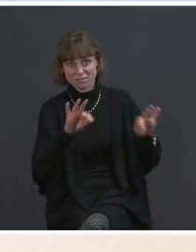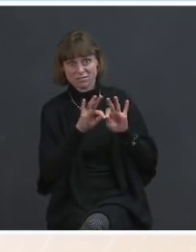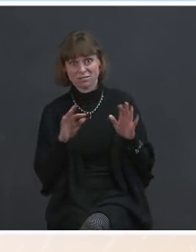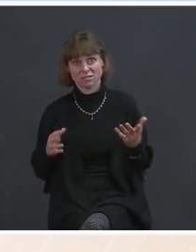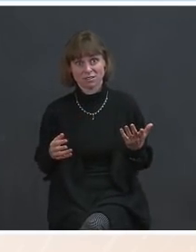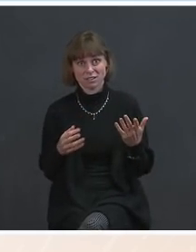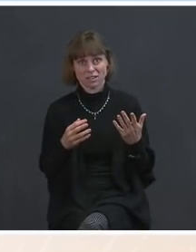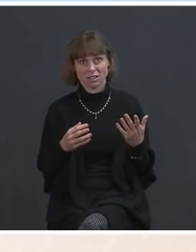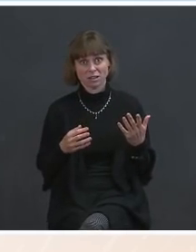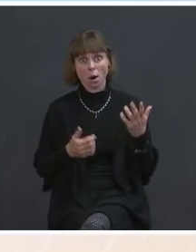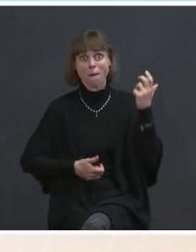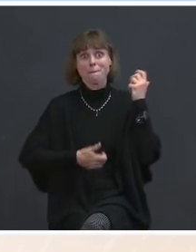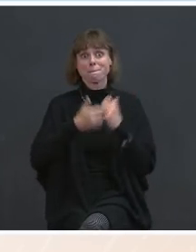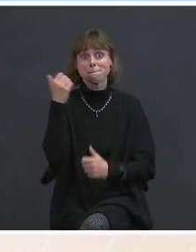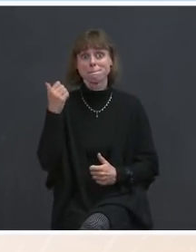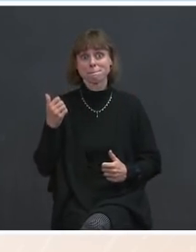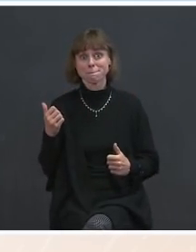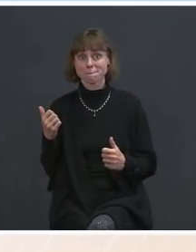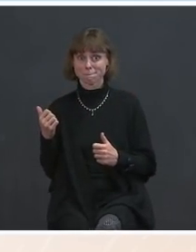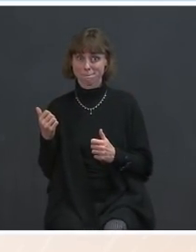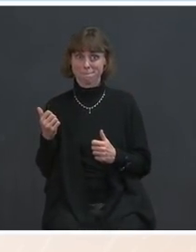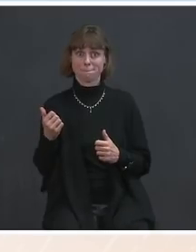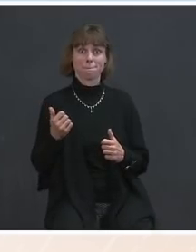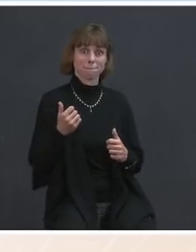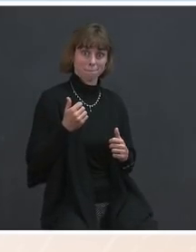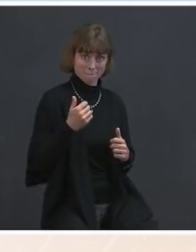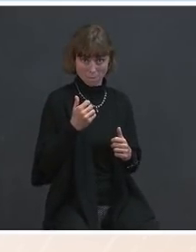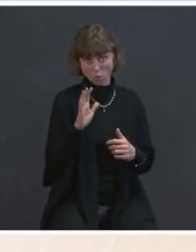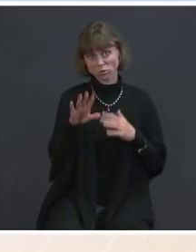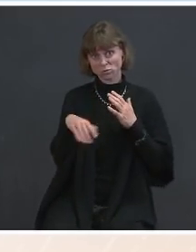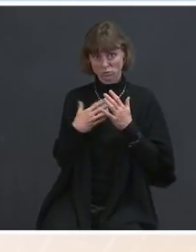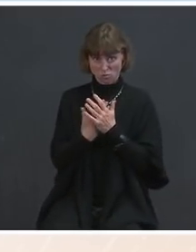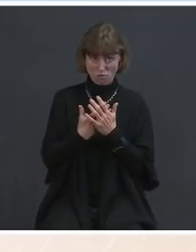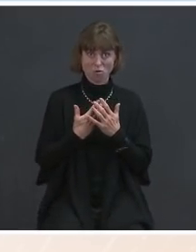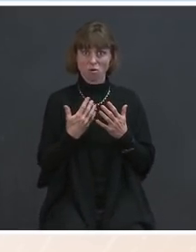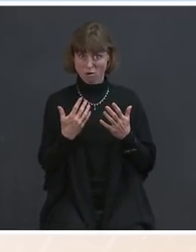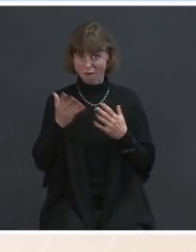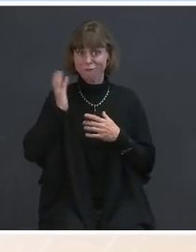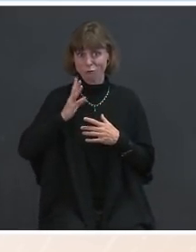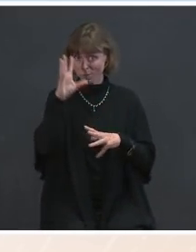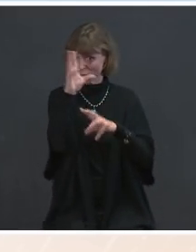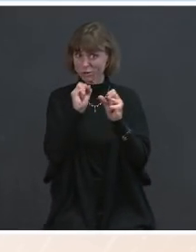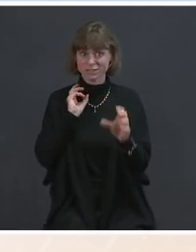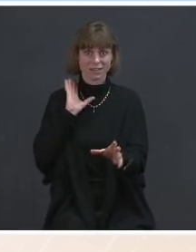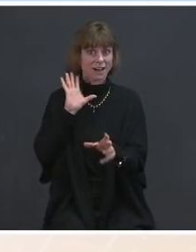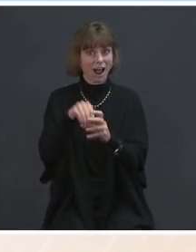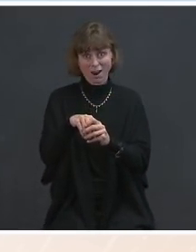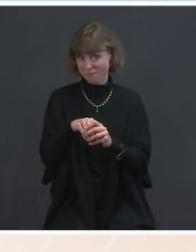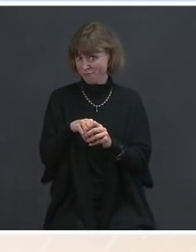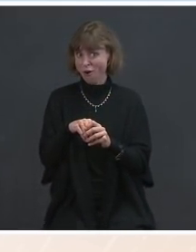or most of them, if not all of them -- has participated in public campaigns. They did not need an engraved invitation to do so.